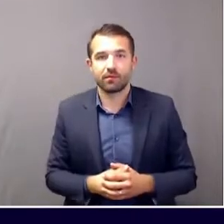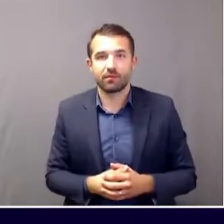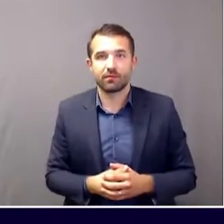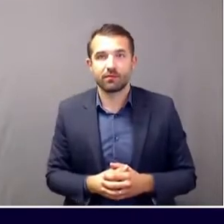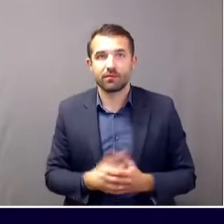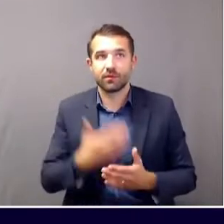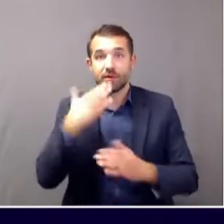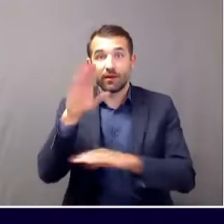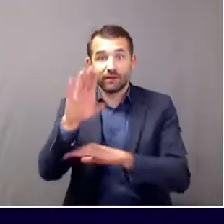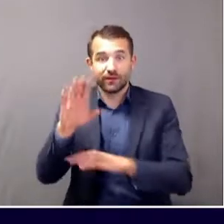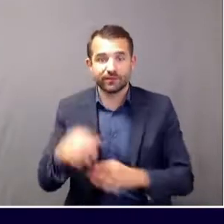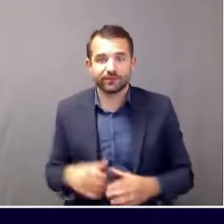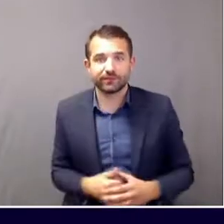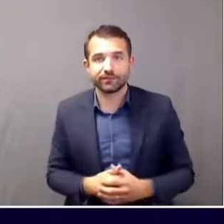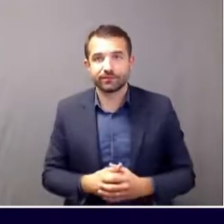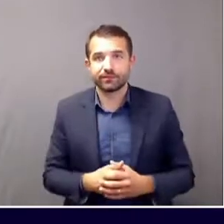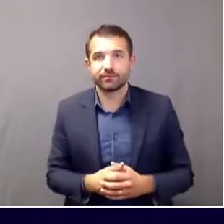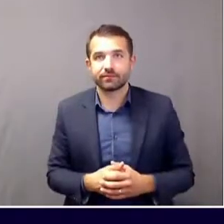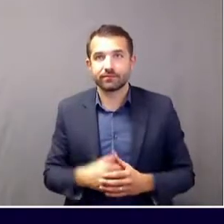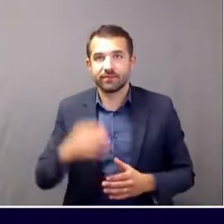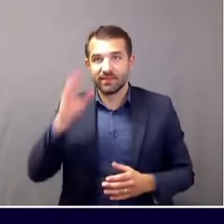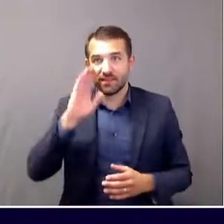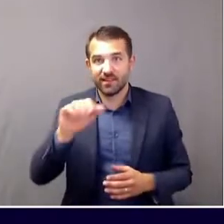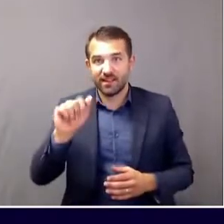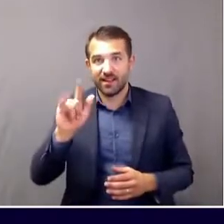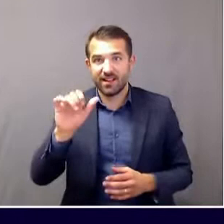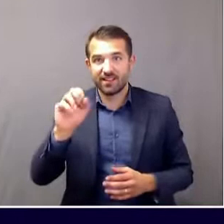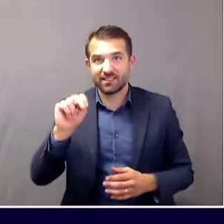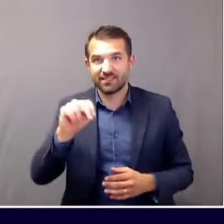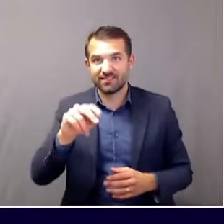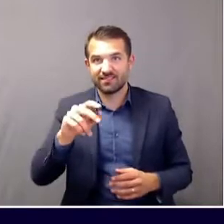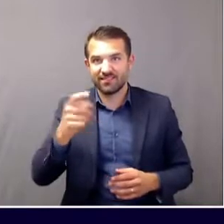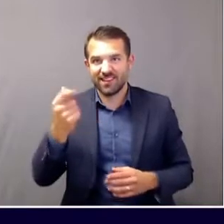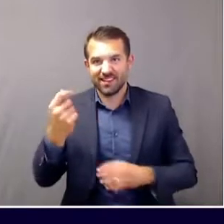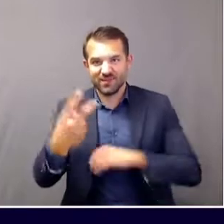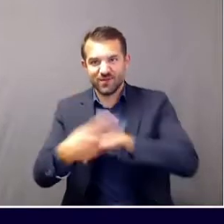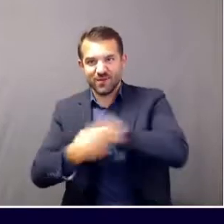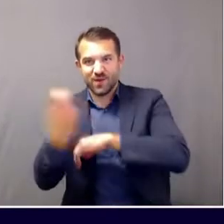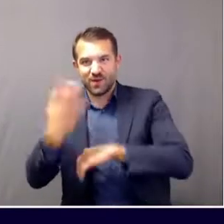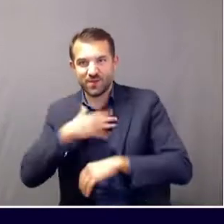actually